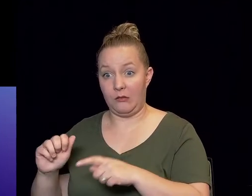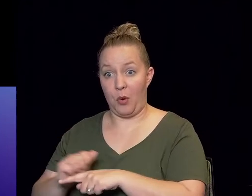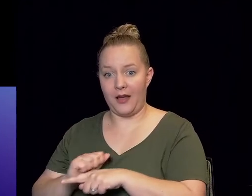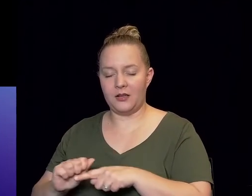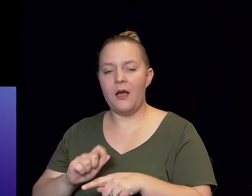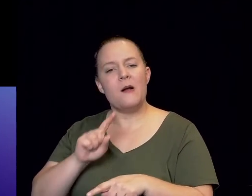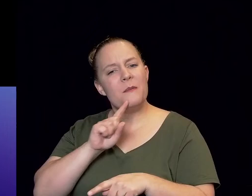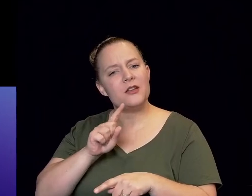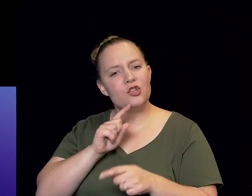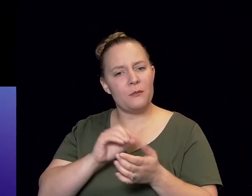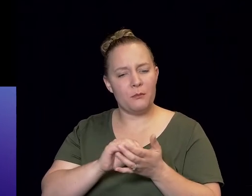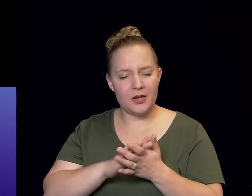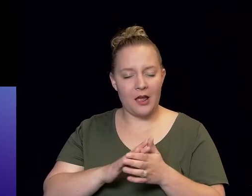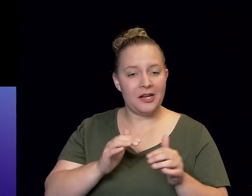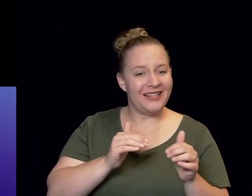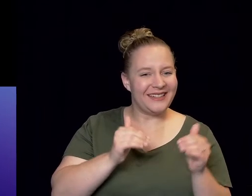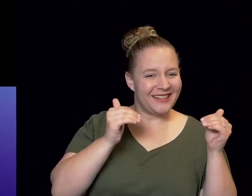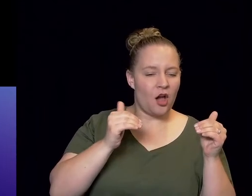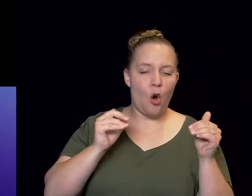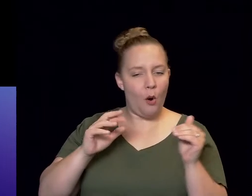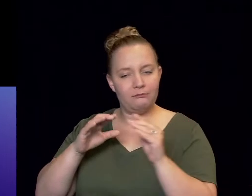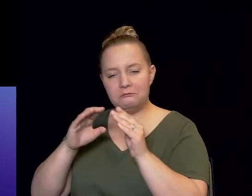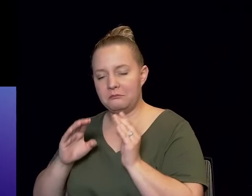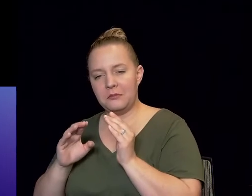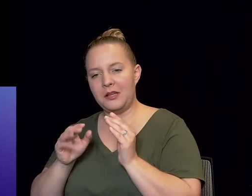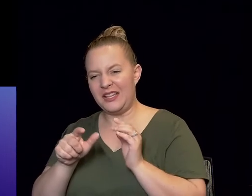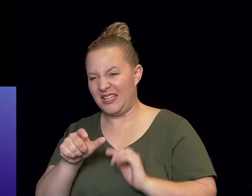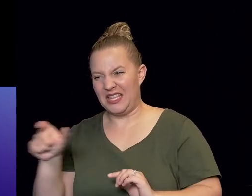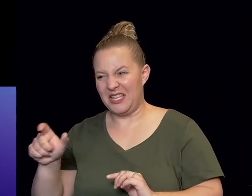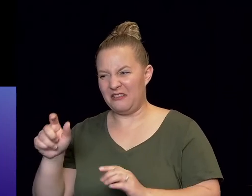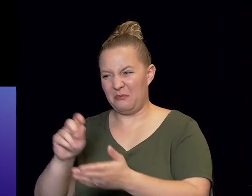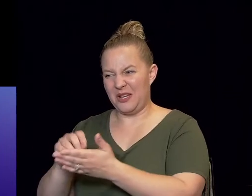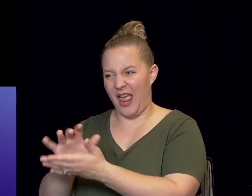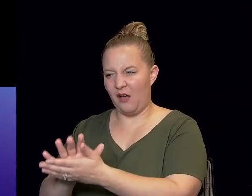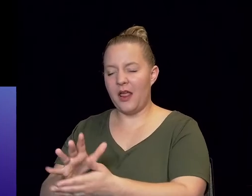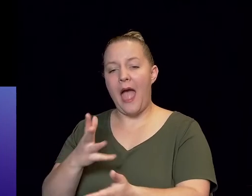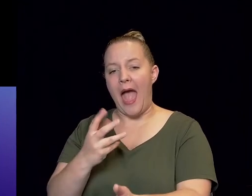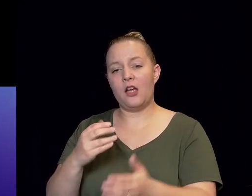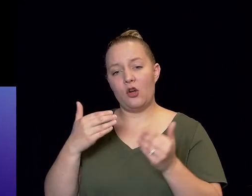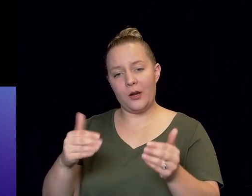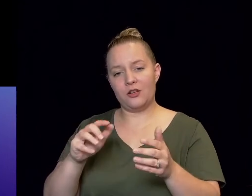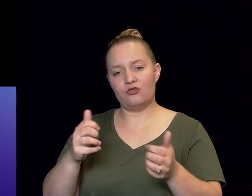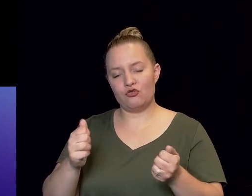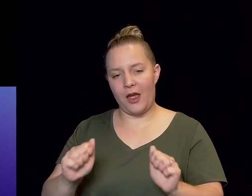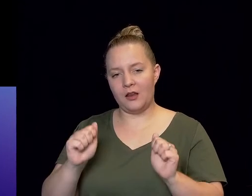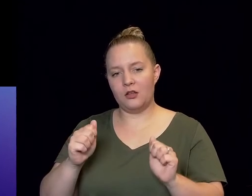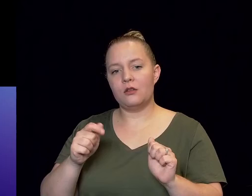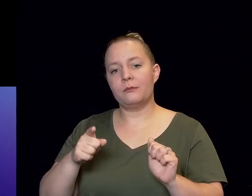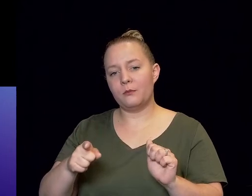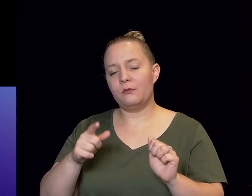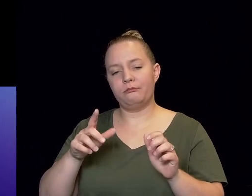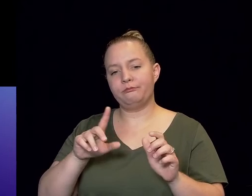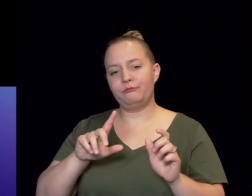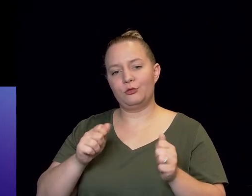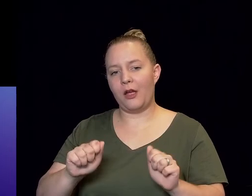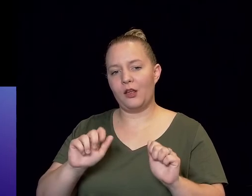that smiley face off to the right side then go ahead and pause and You Try these four questions.